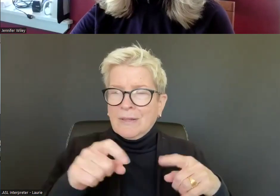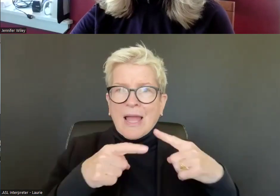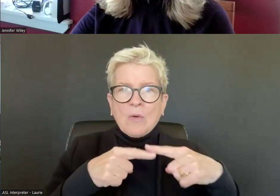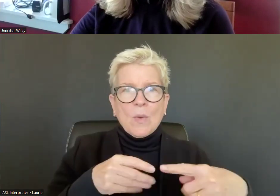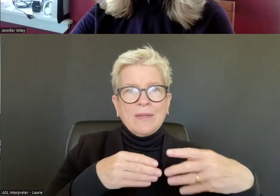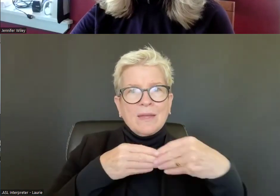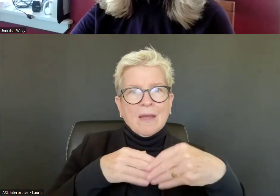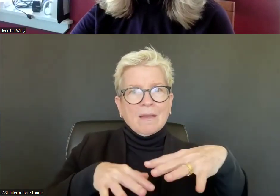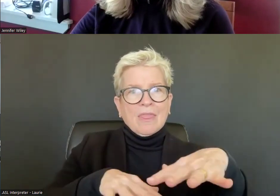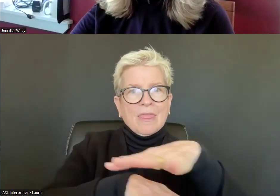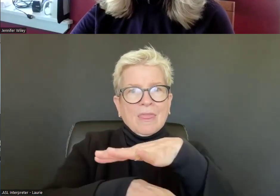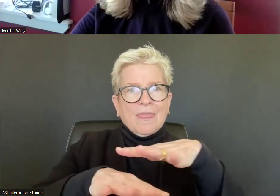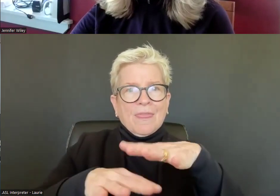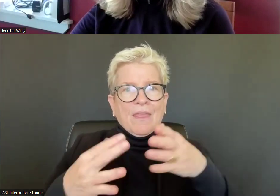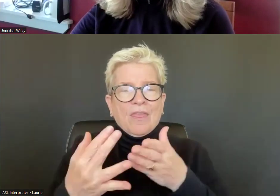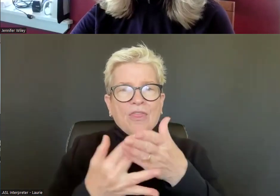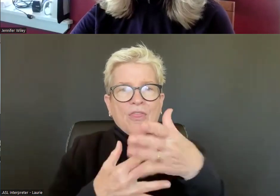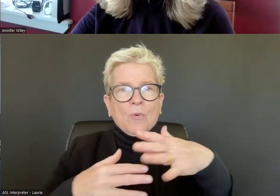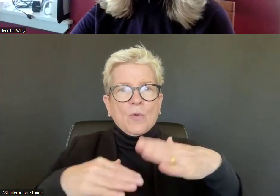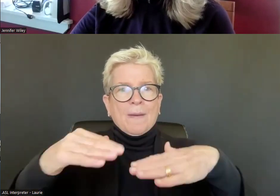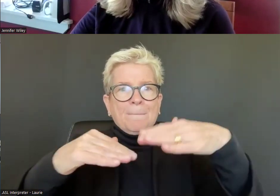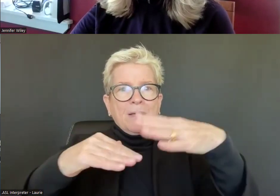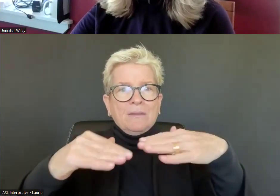do they know what to do? Do they know where to go? Do they have an assigned